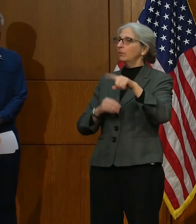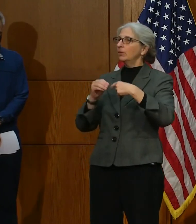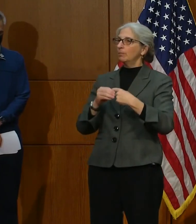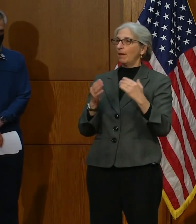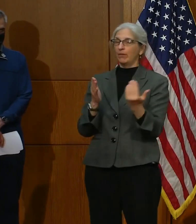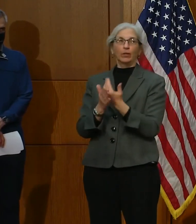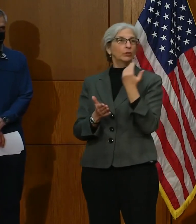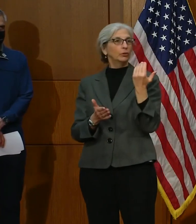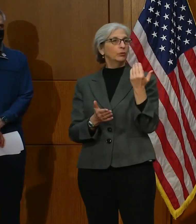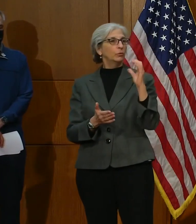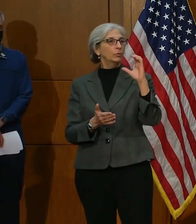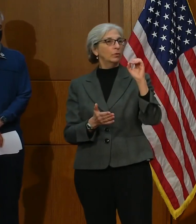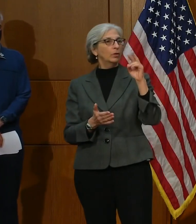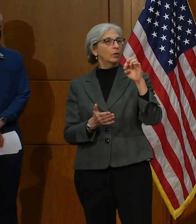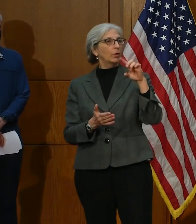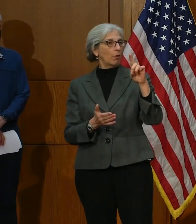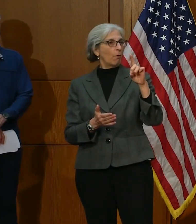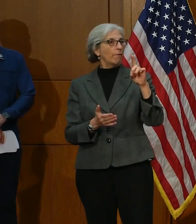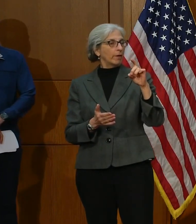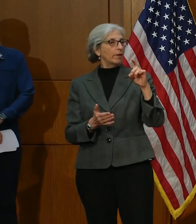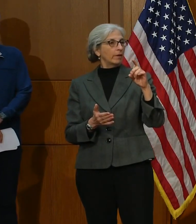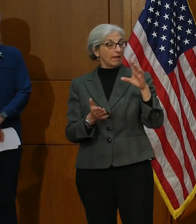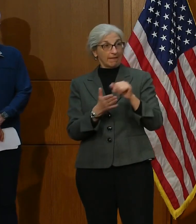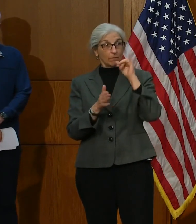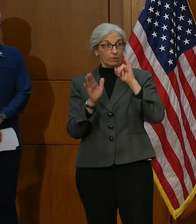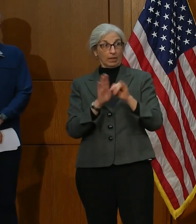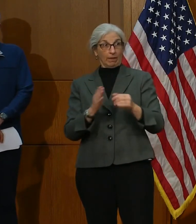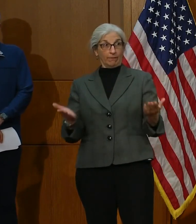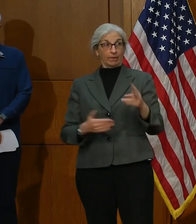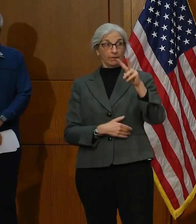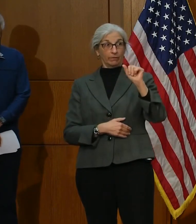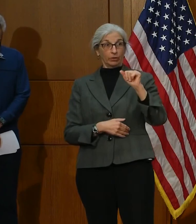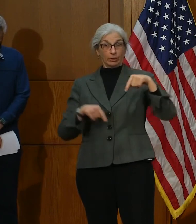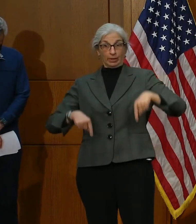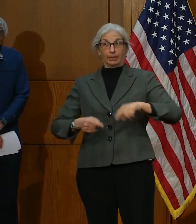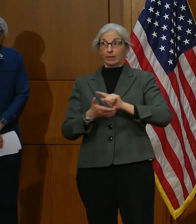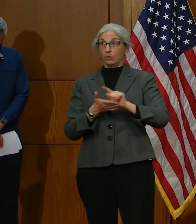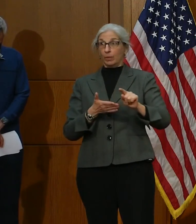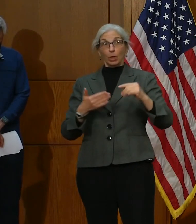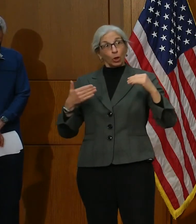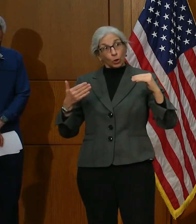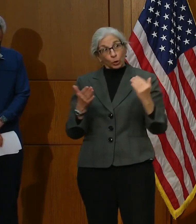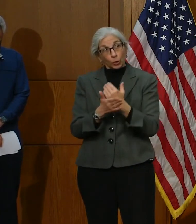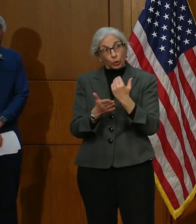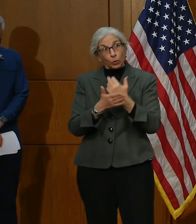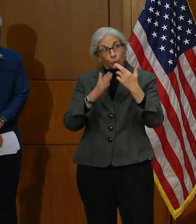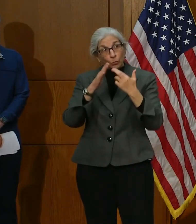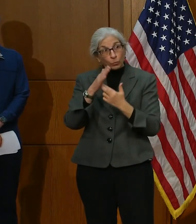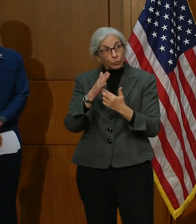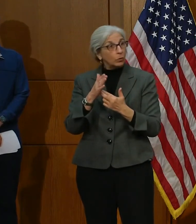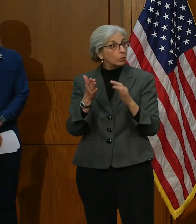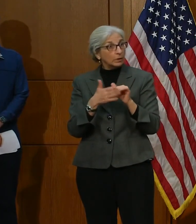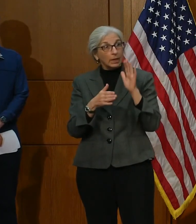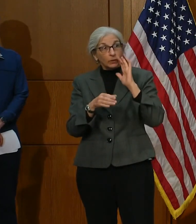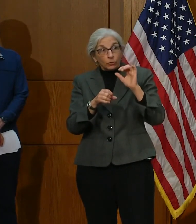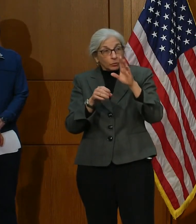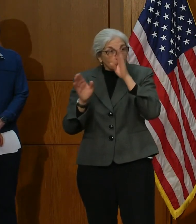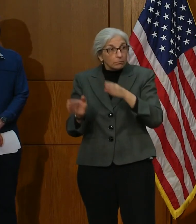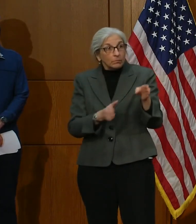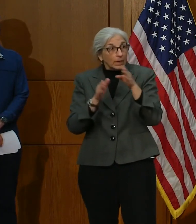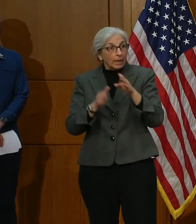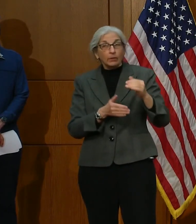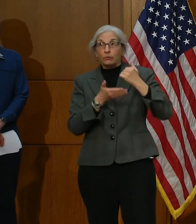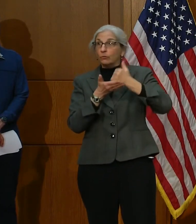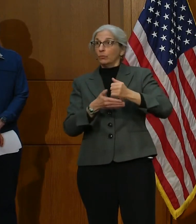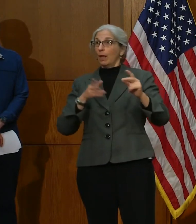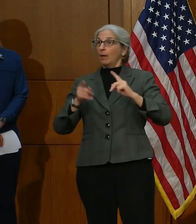SECOND QUESTION? YES. YEAH,